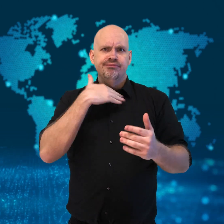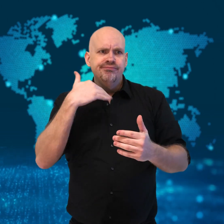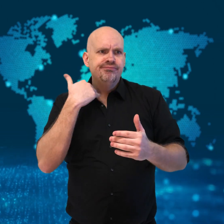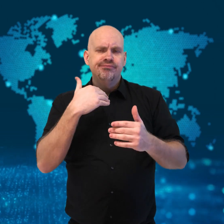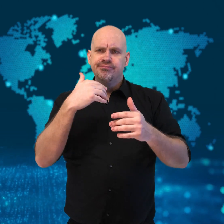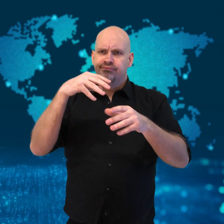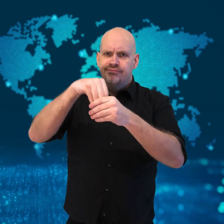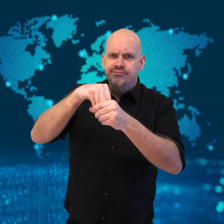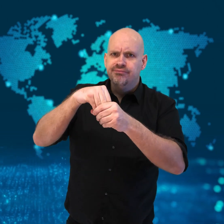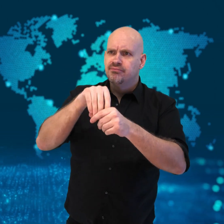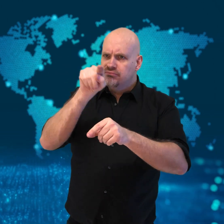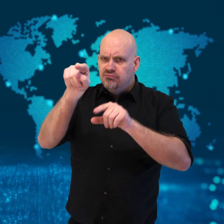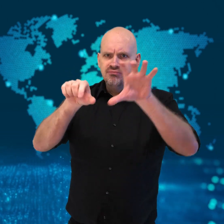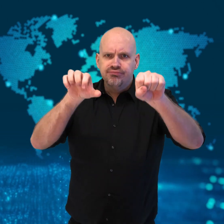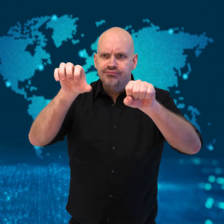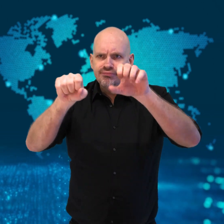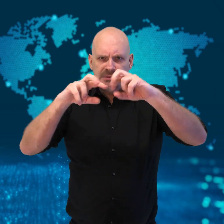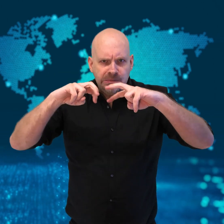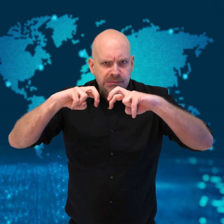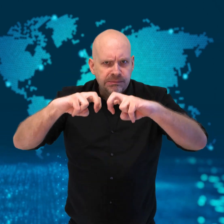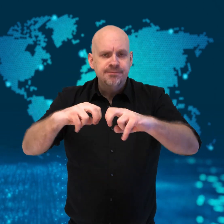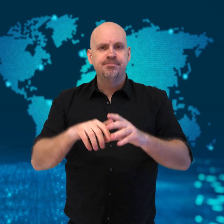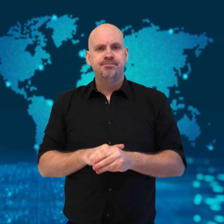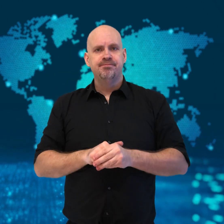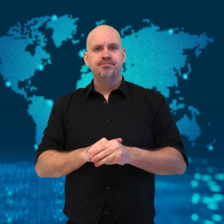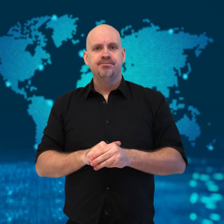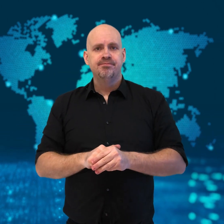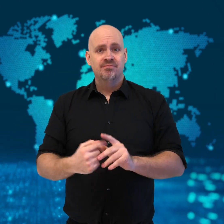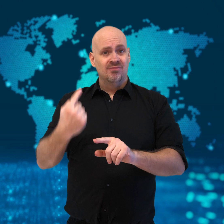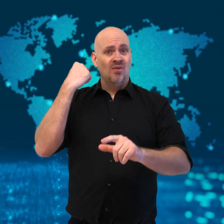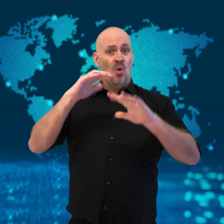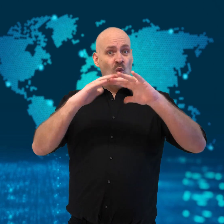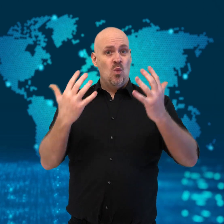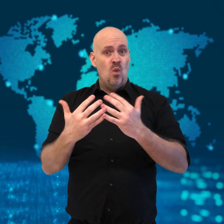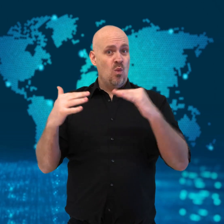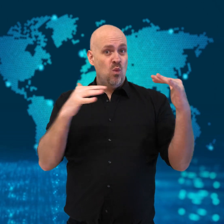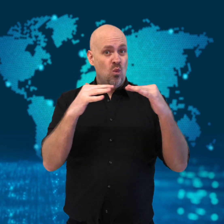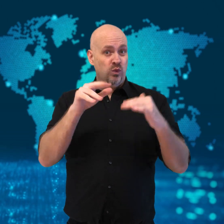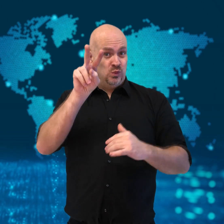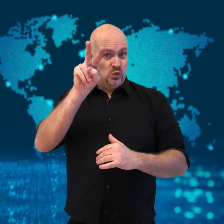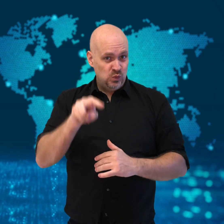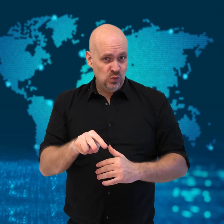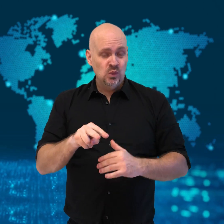It is estimated that 6 million Jews were killed by